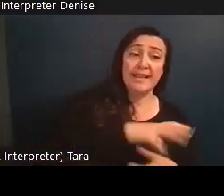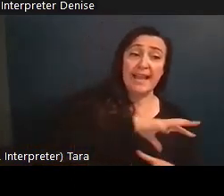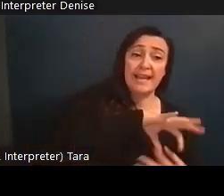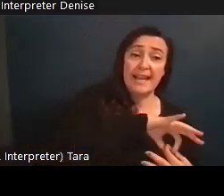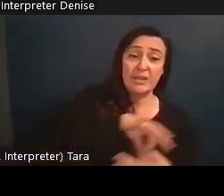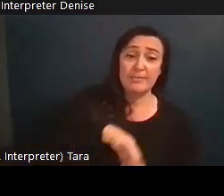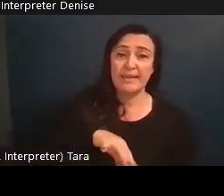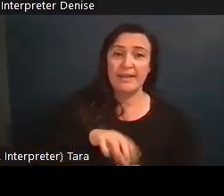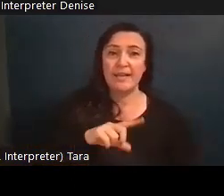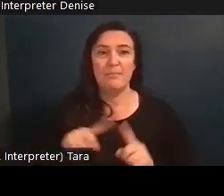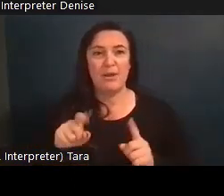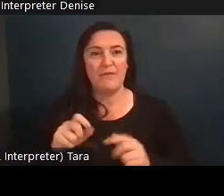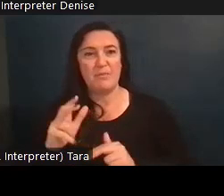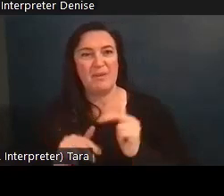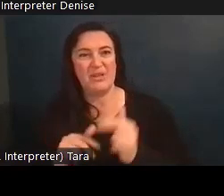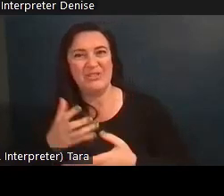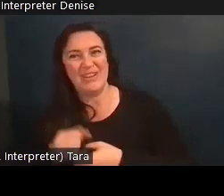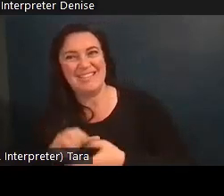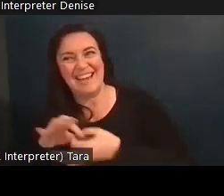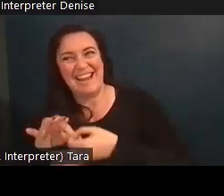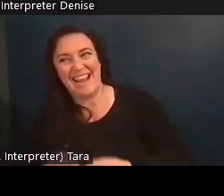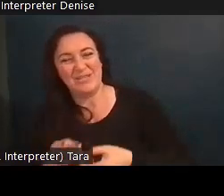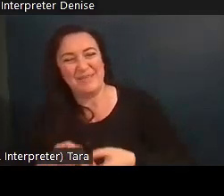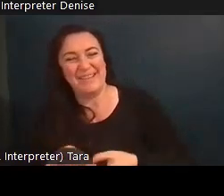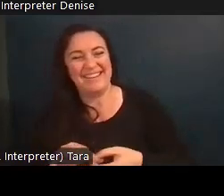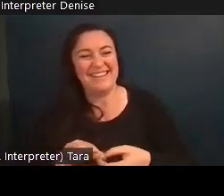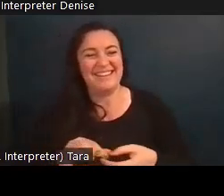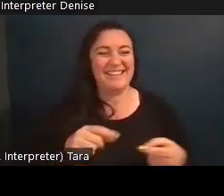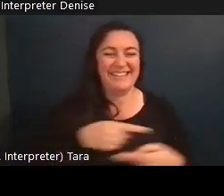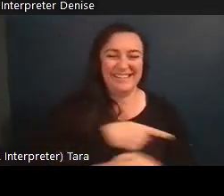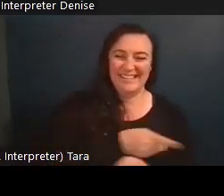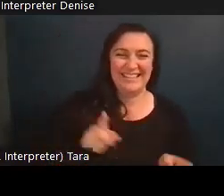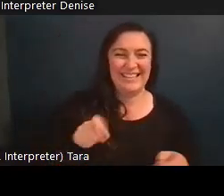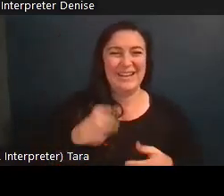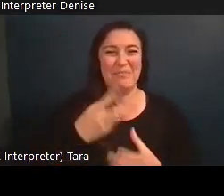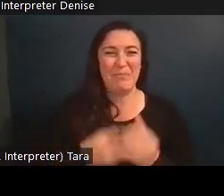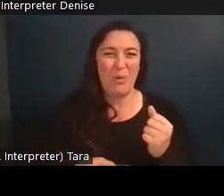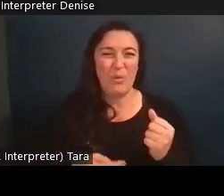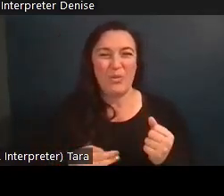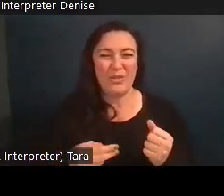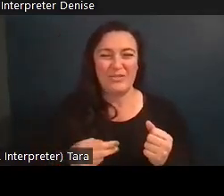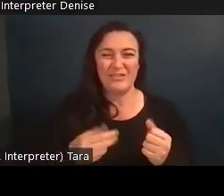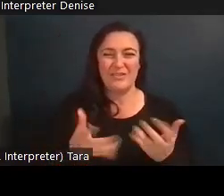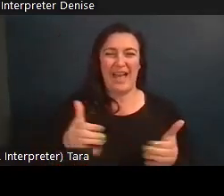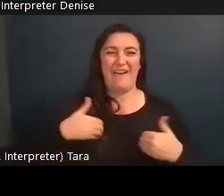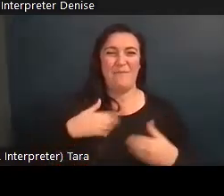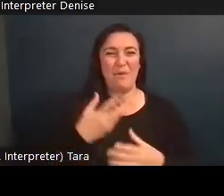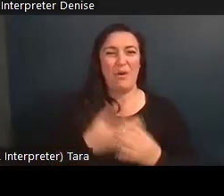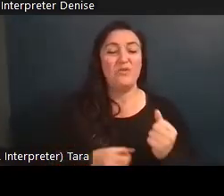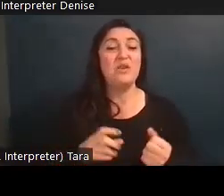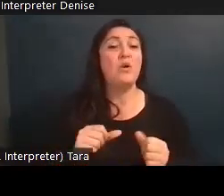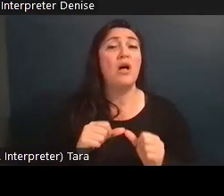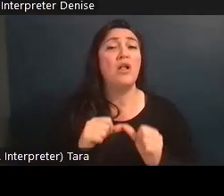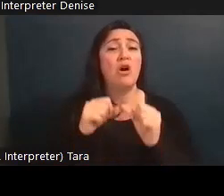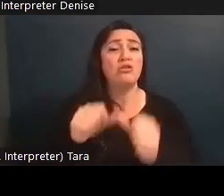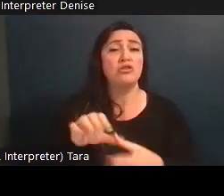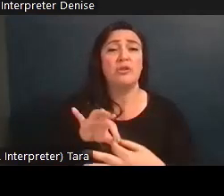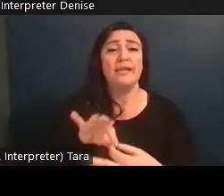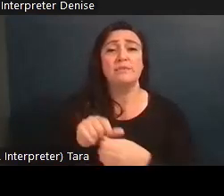And so if you don't already have a long term relationship with a community, it may be unrealistic to expect immediate outcomes in